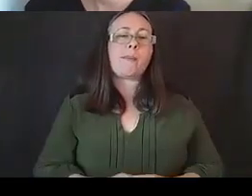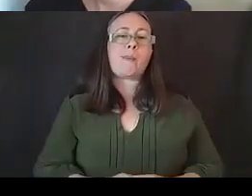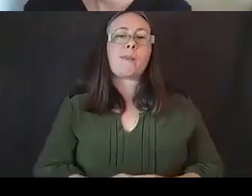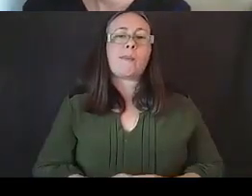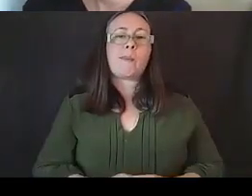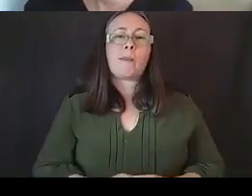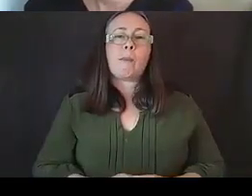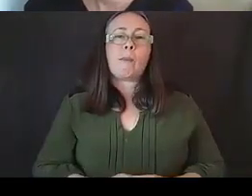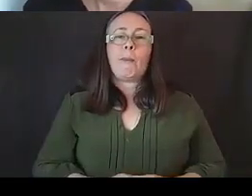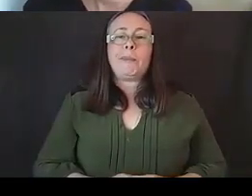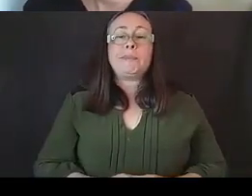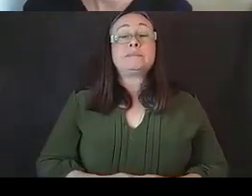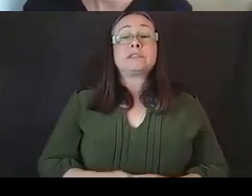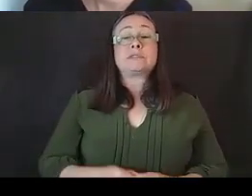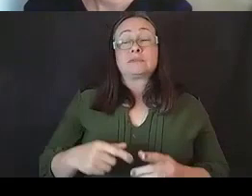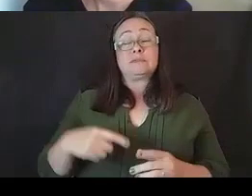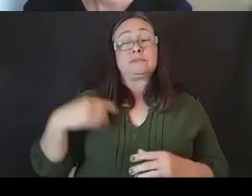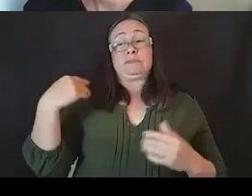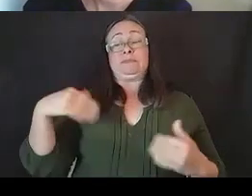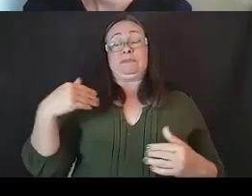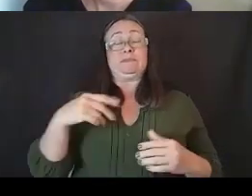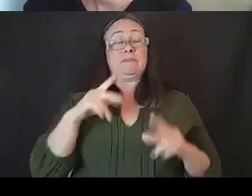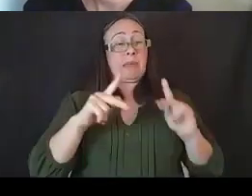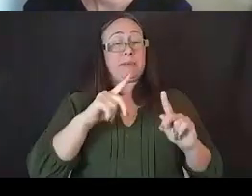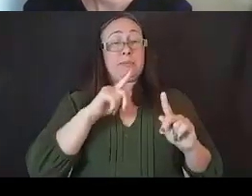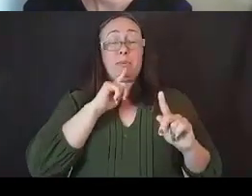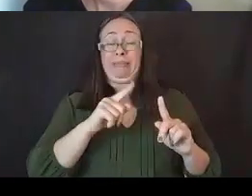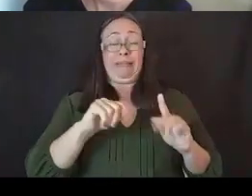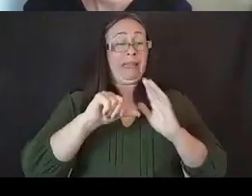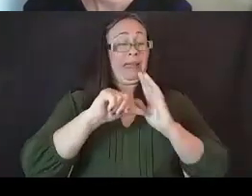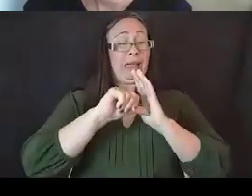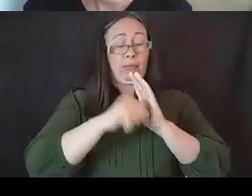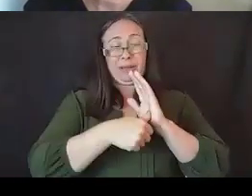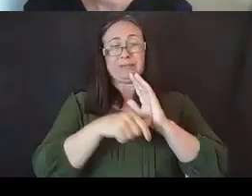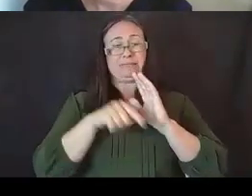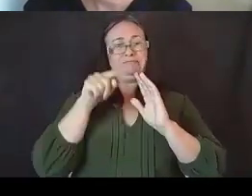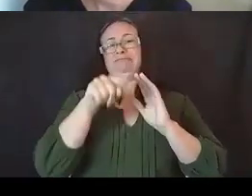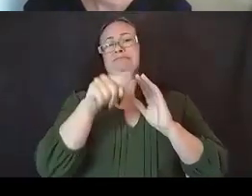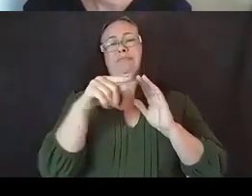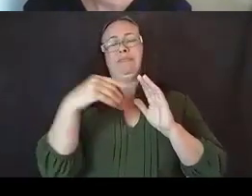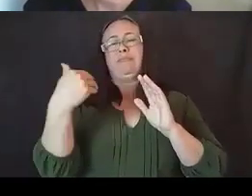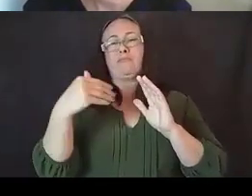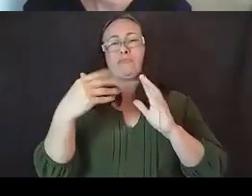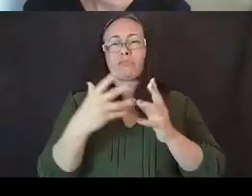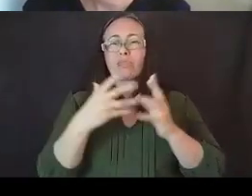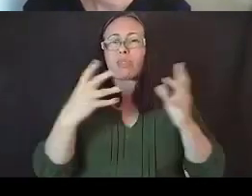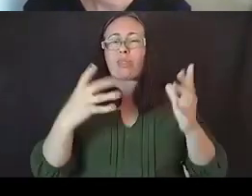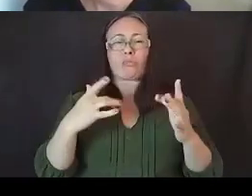people are quite impressed with this tool so far. We're getting a lot of fantastics, and other excitements out there .